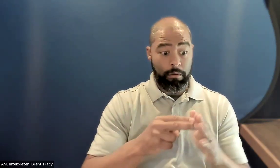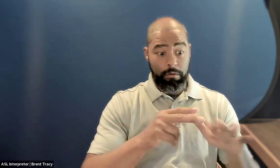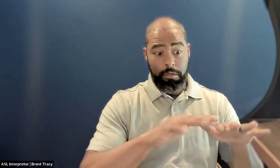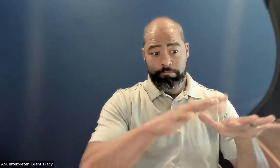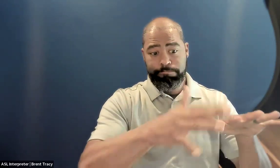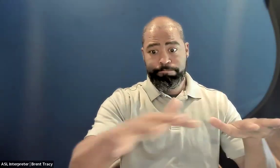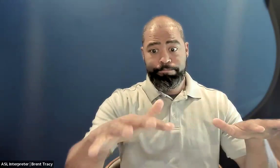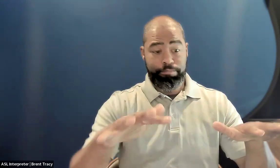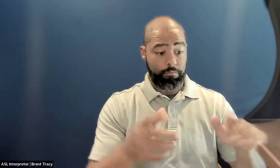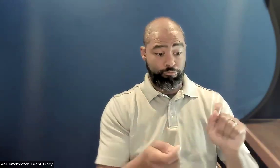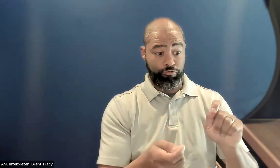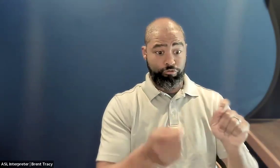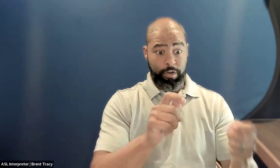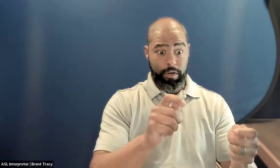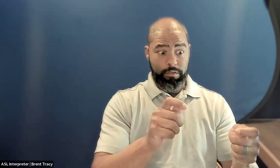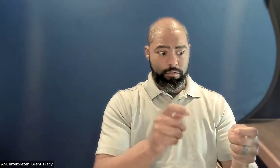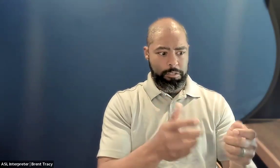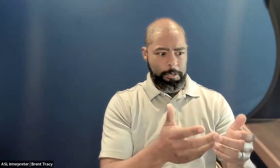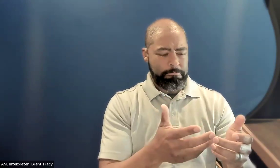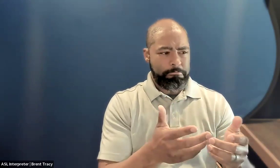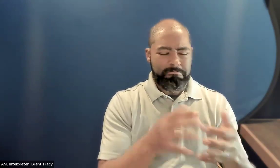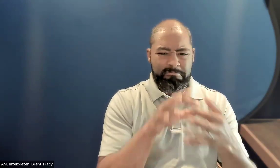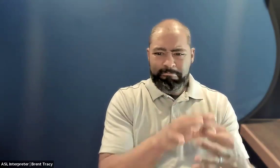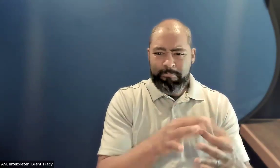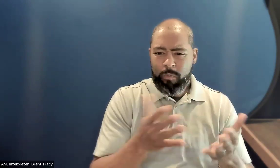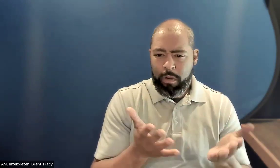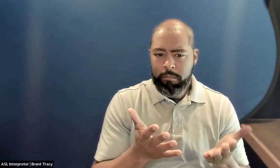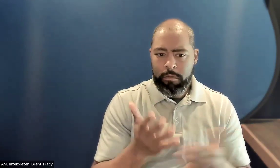So first, just a bit of background around state planning